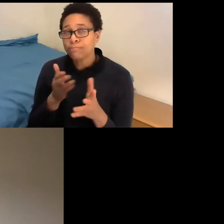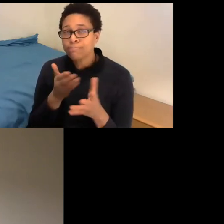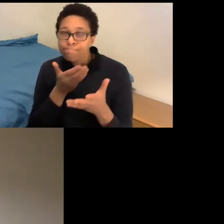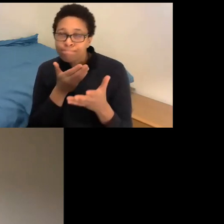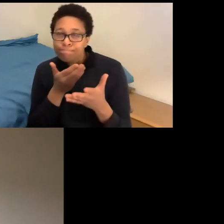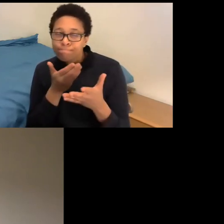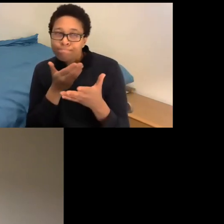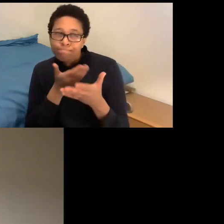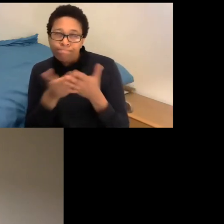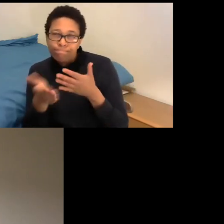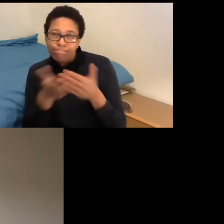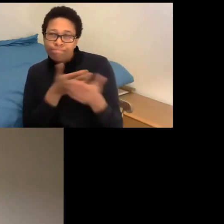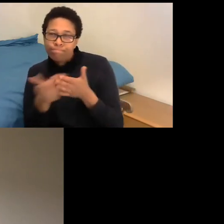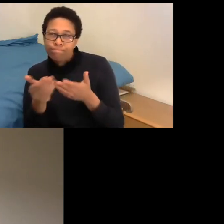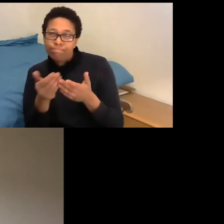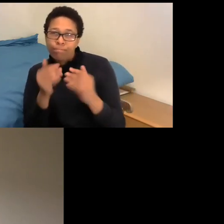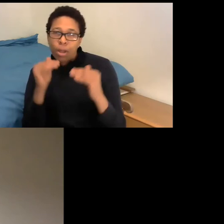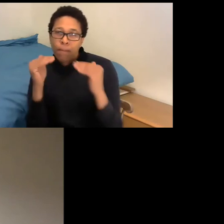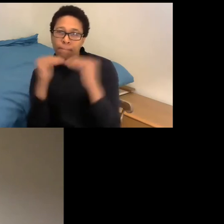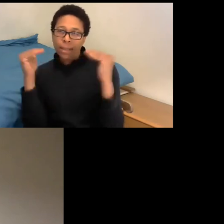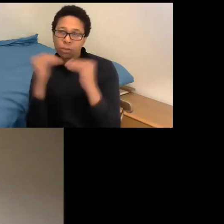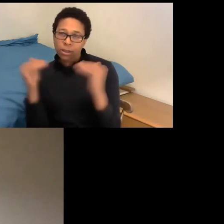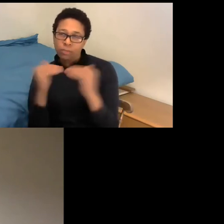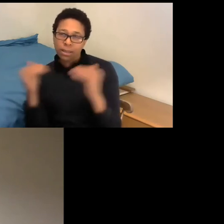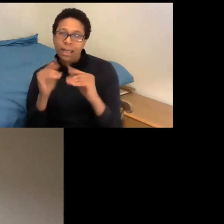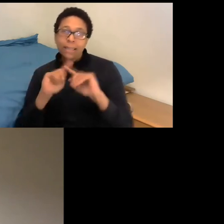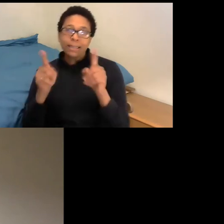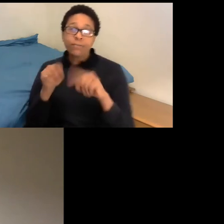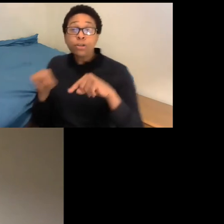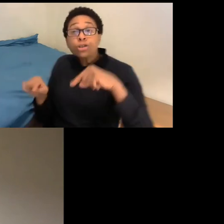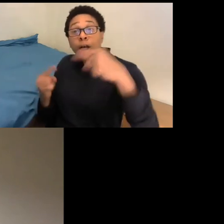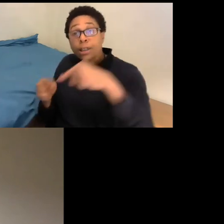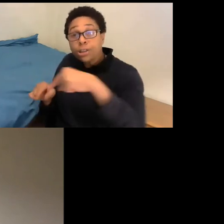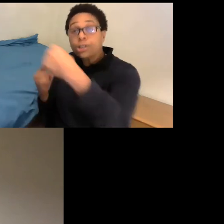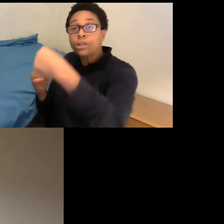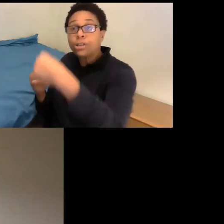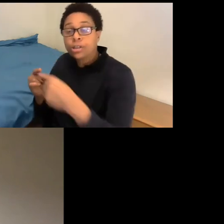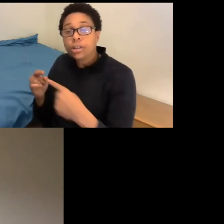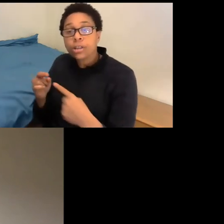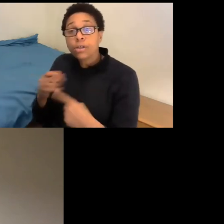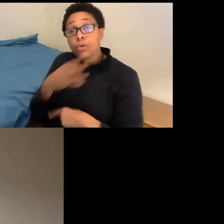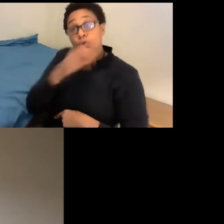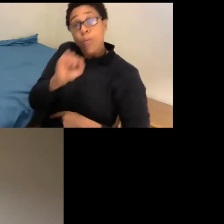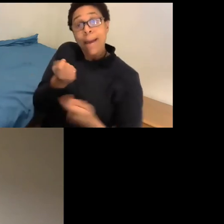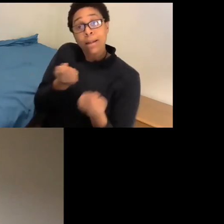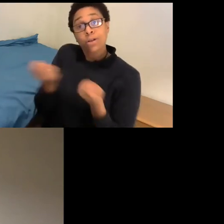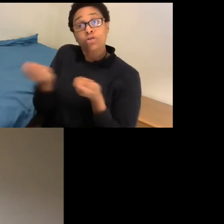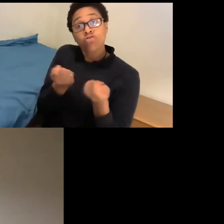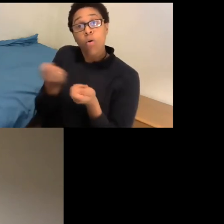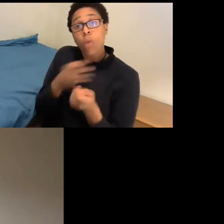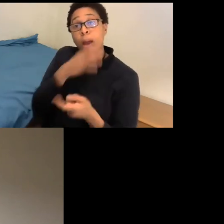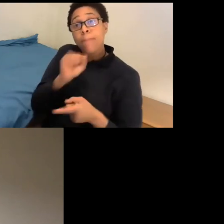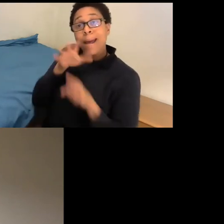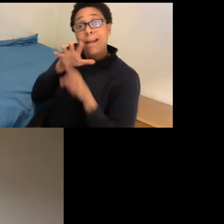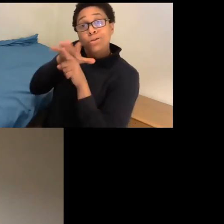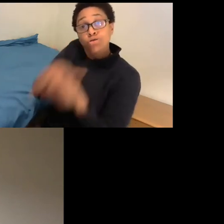of patriarchy and heteronormativity. Right? So with Islamic feminism, it's, you know, Islam is not black and